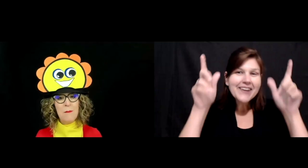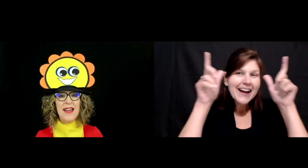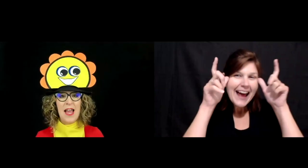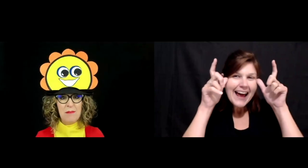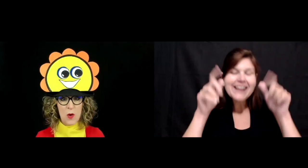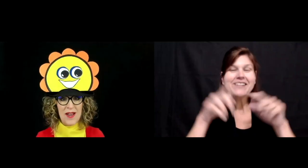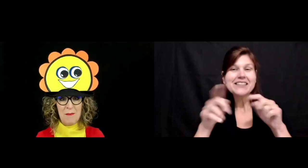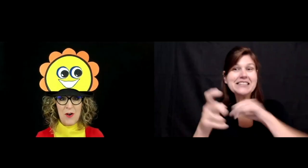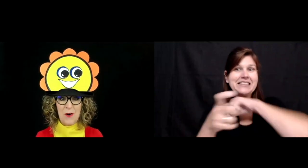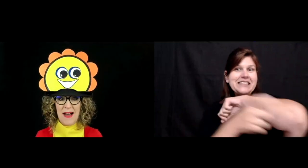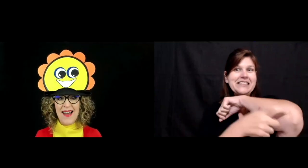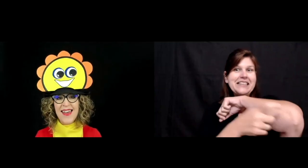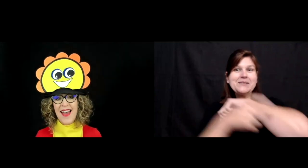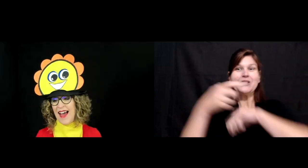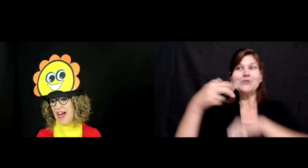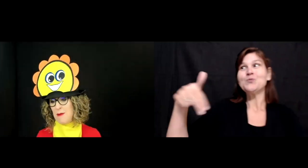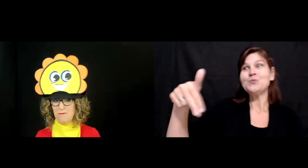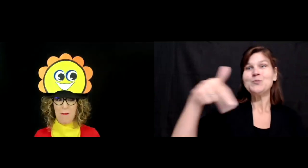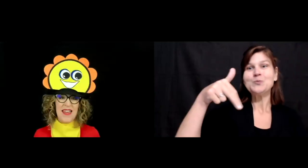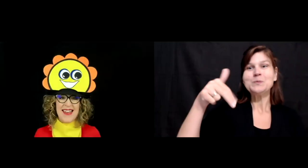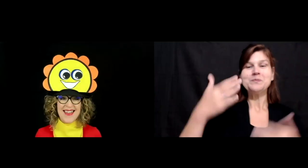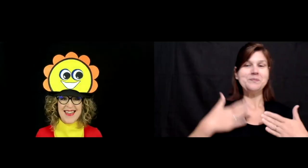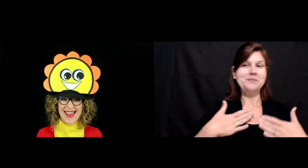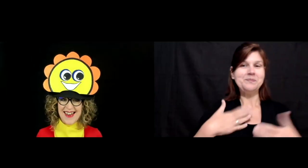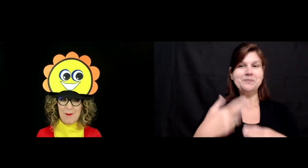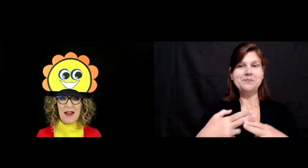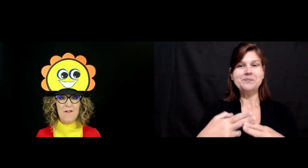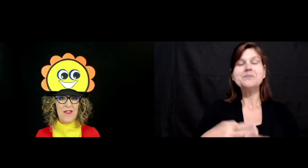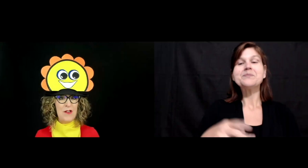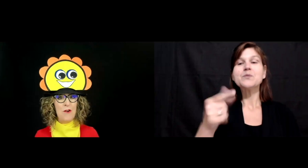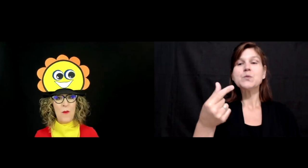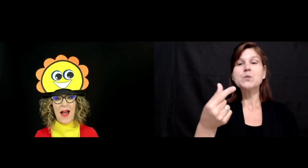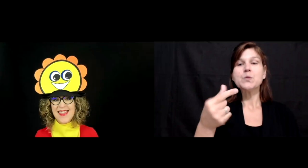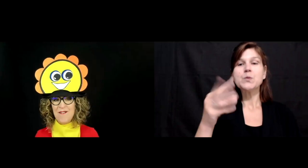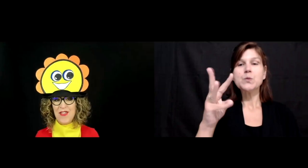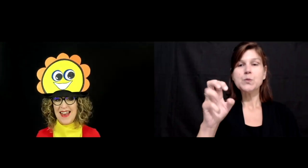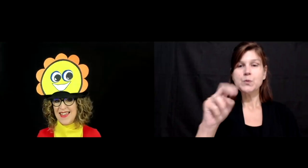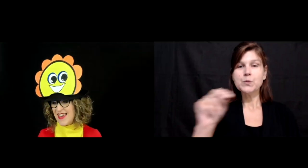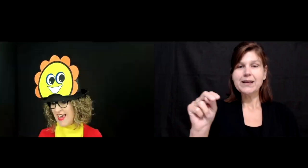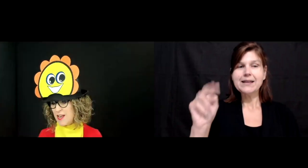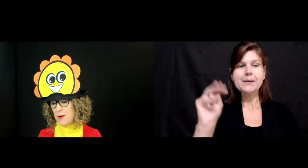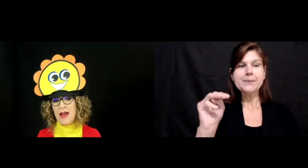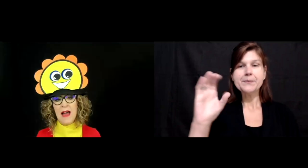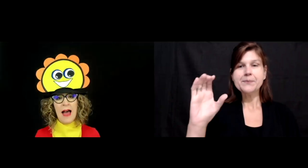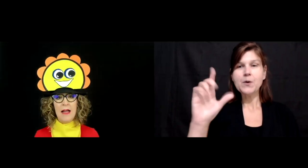So my name's Gwyn McCormack. I'm from the United Kingdom. I live in the northwest of the United Kingdom.